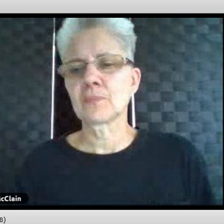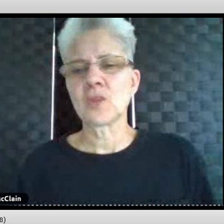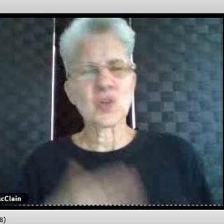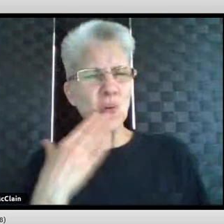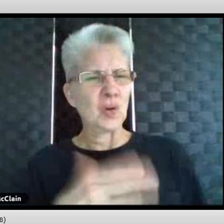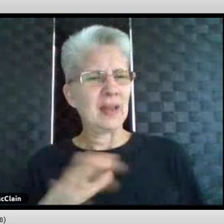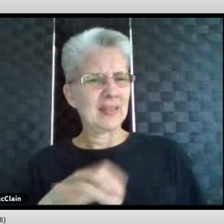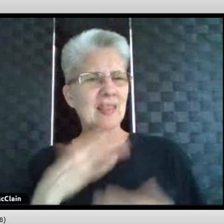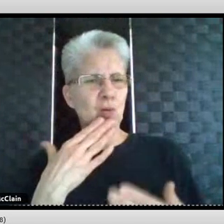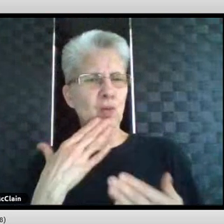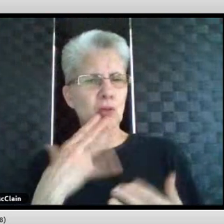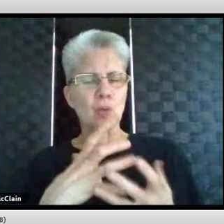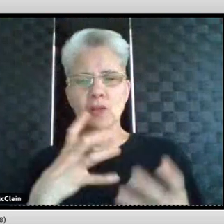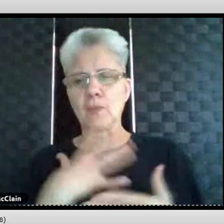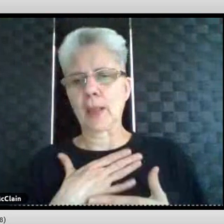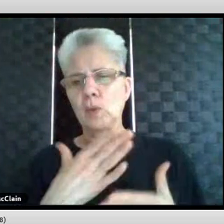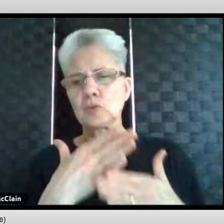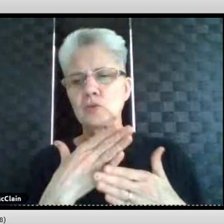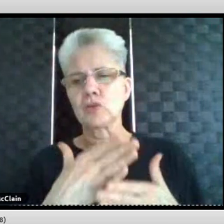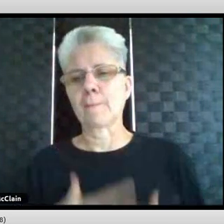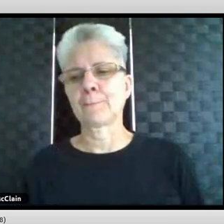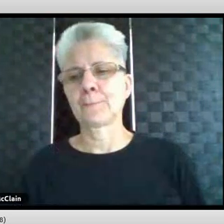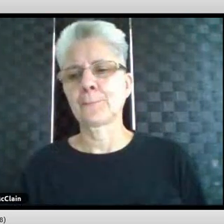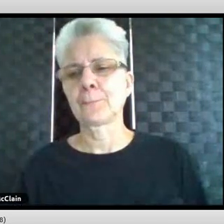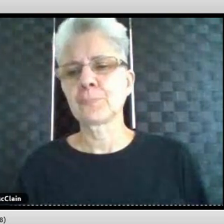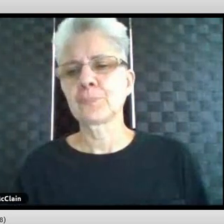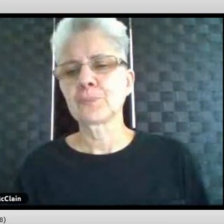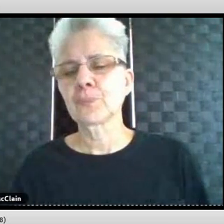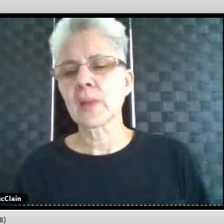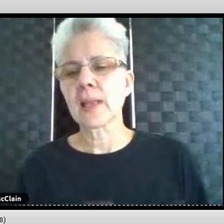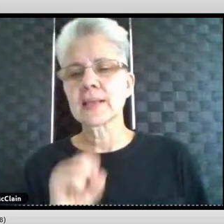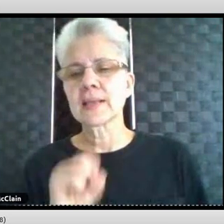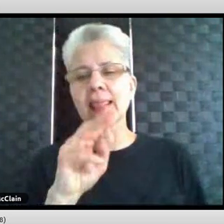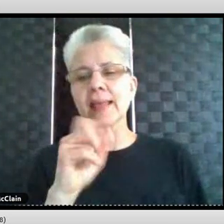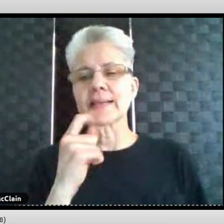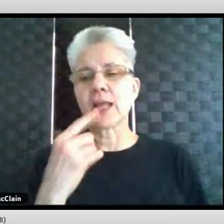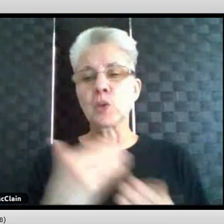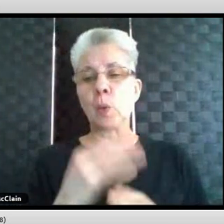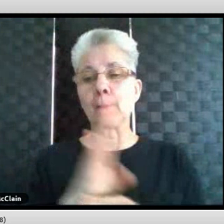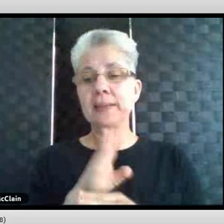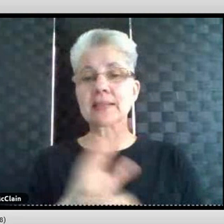Thank you for being willing to share with other people. Selina said, "New business owners, small business owners in the local area."